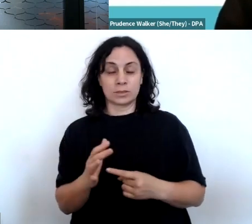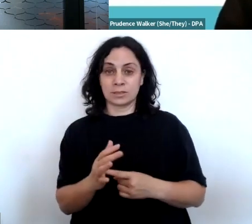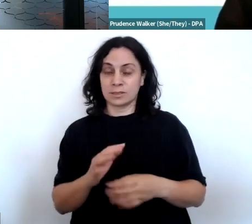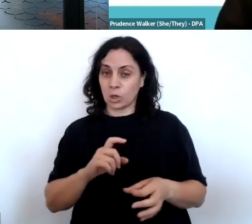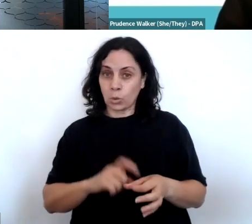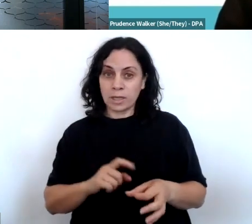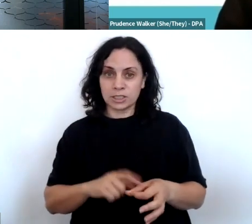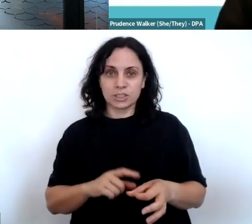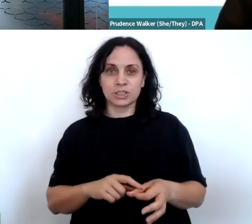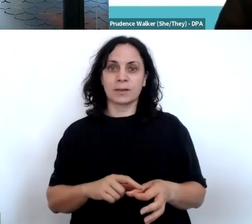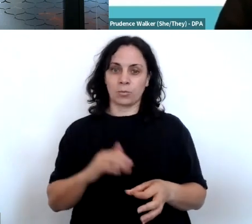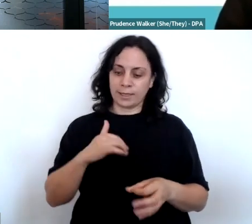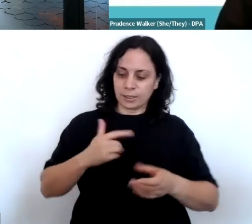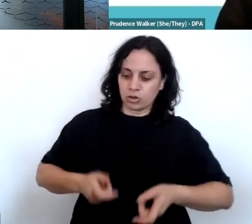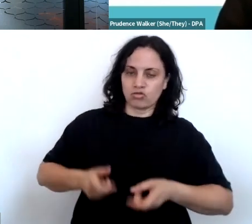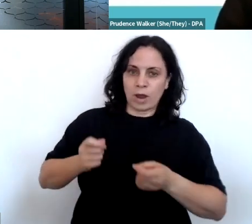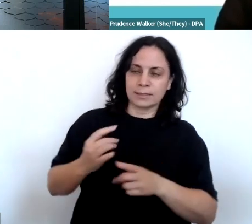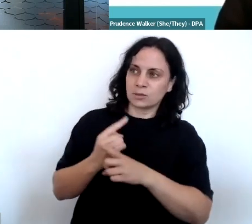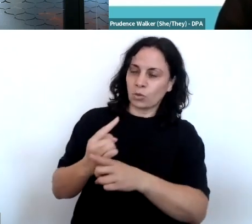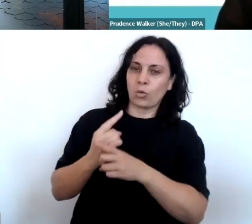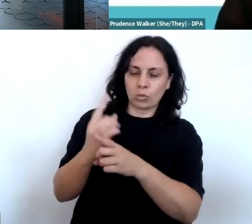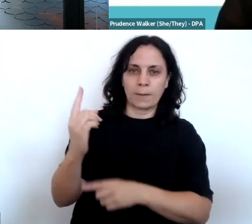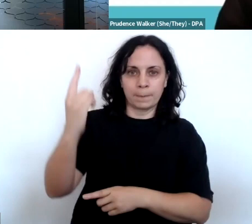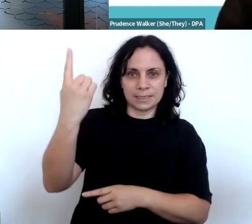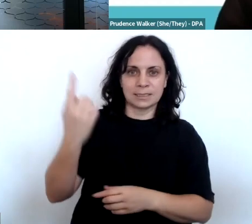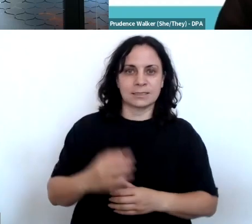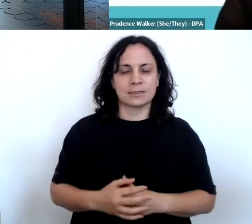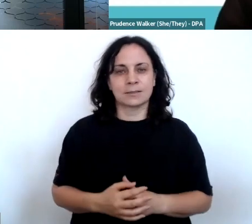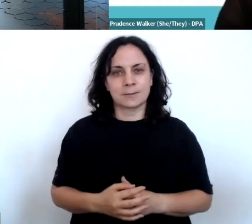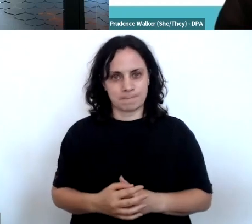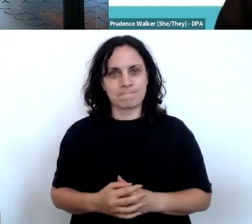with ministers about about those differences.